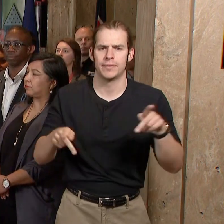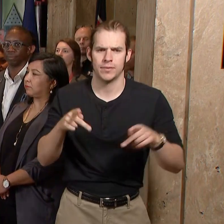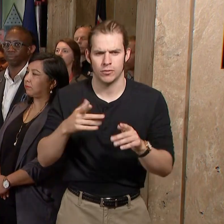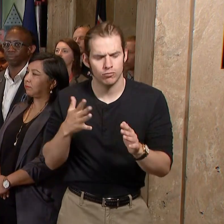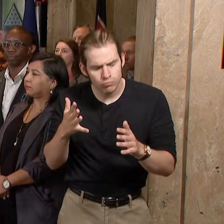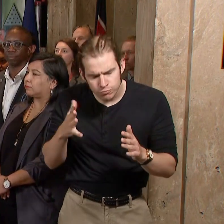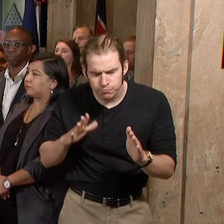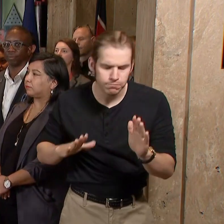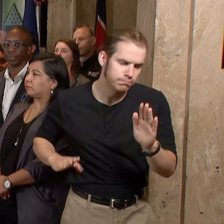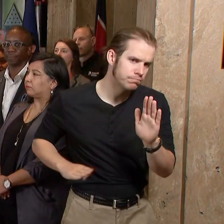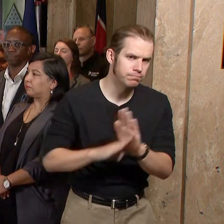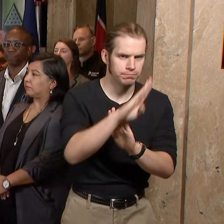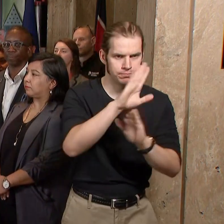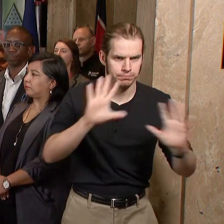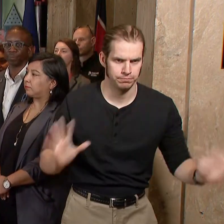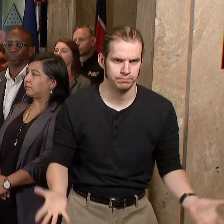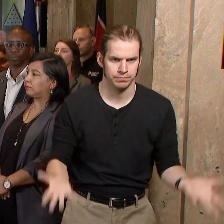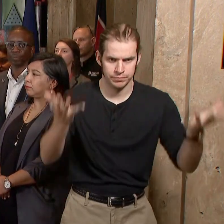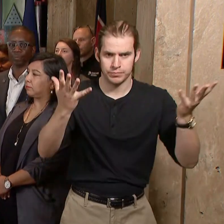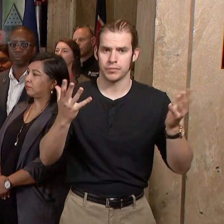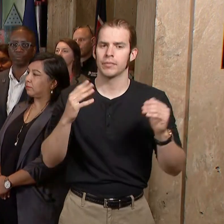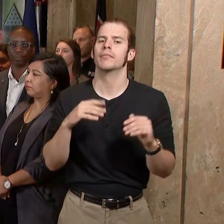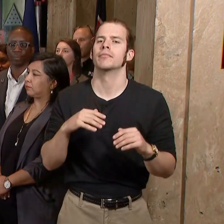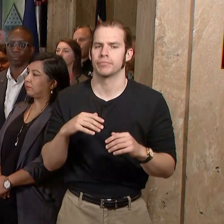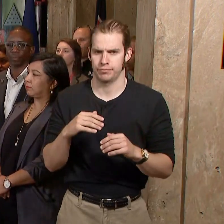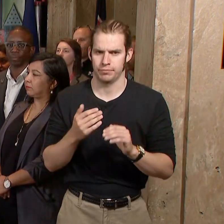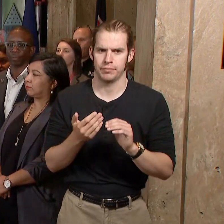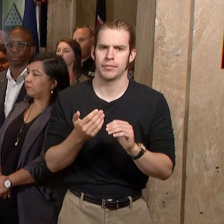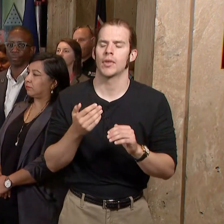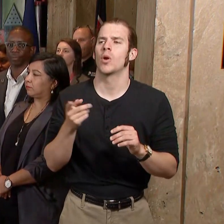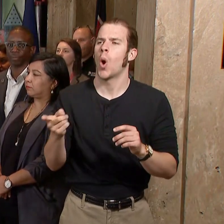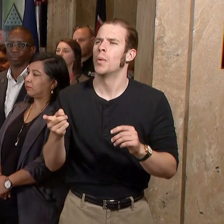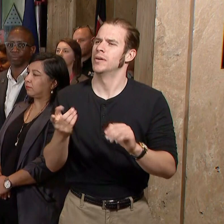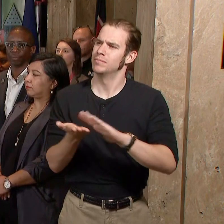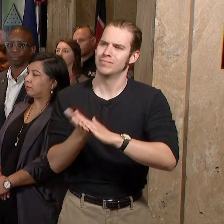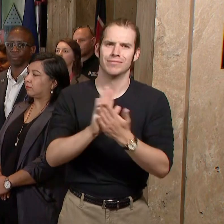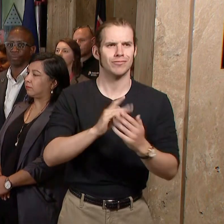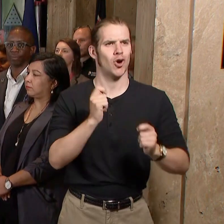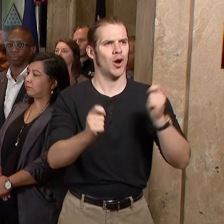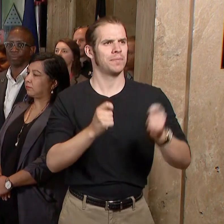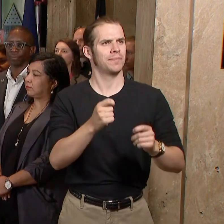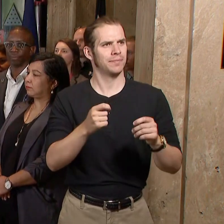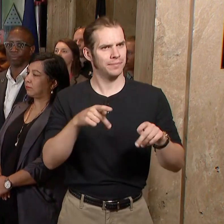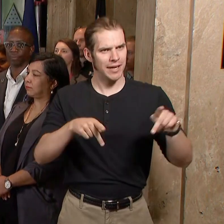So that that is our focus that we're talking about today. We'll also announce that we are bringing